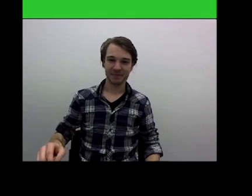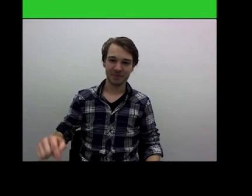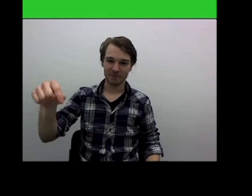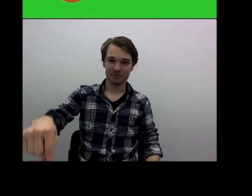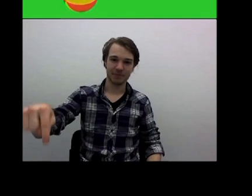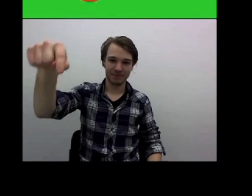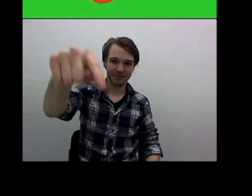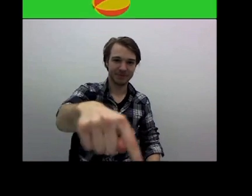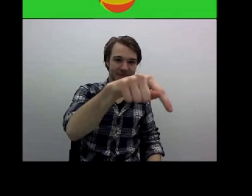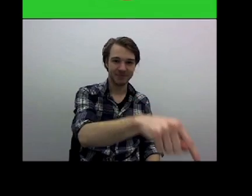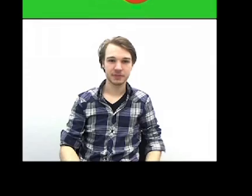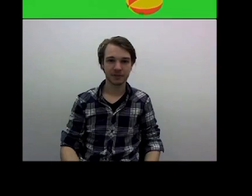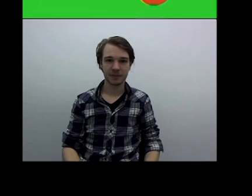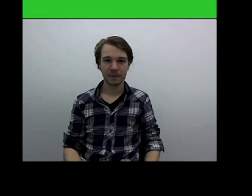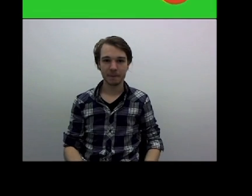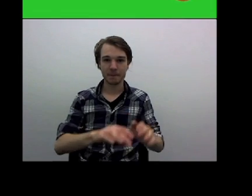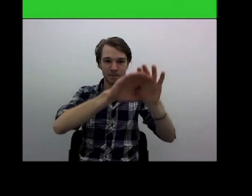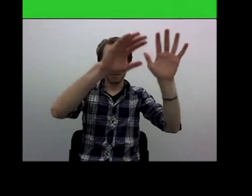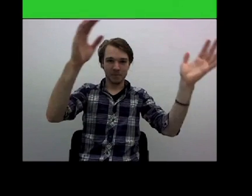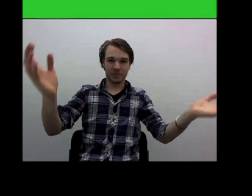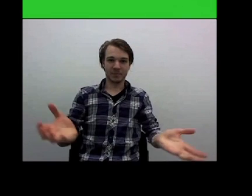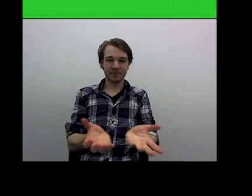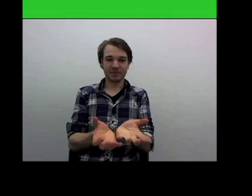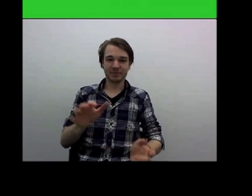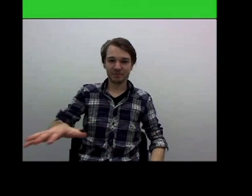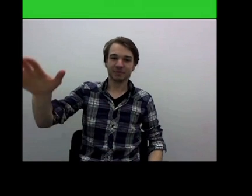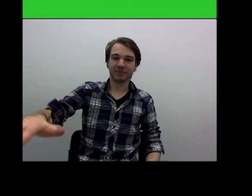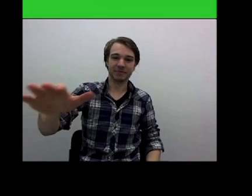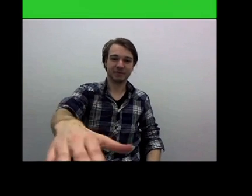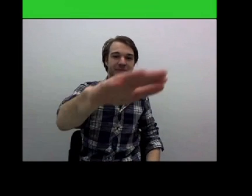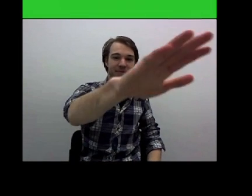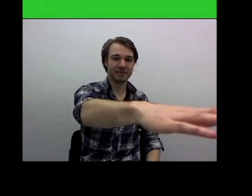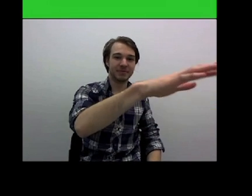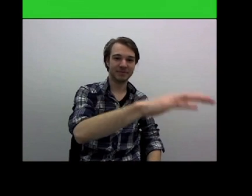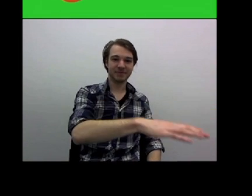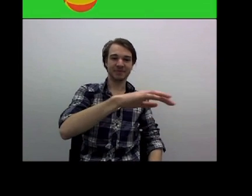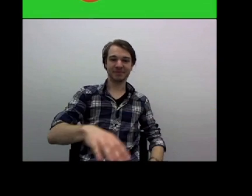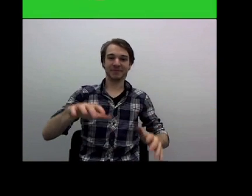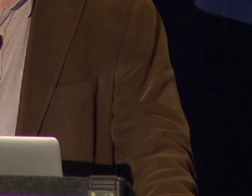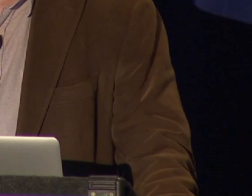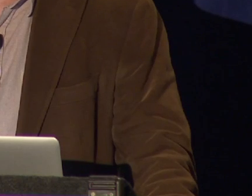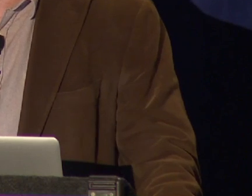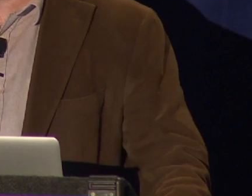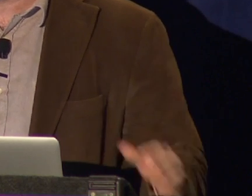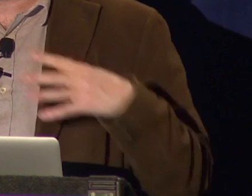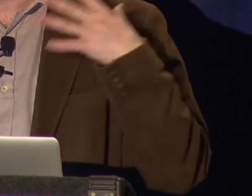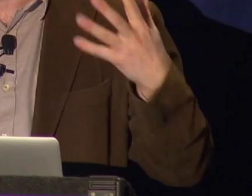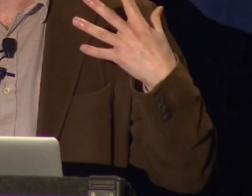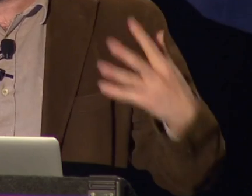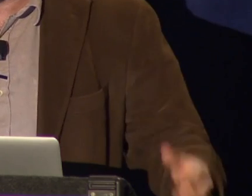diffusion chain, transmission chain we supplied. So we'd see how the gestures of